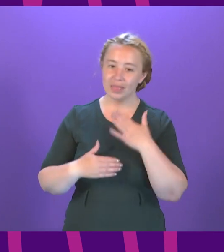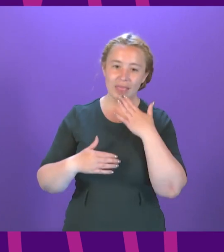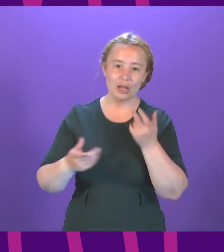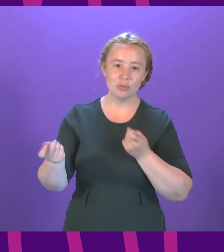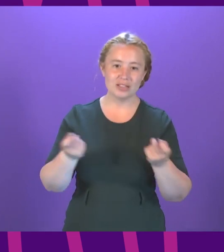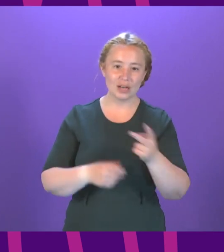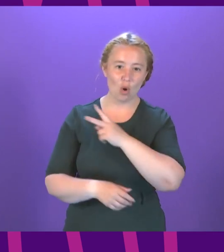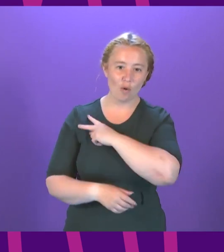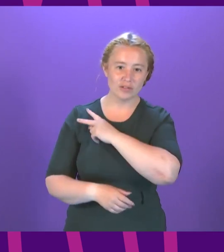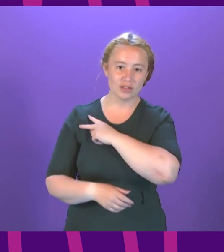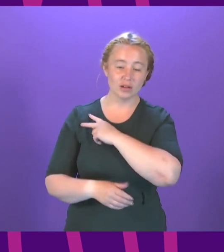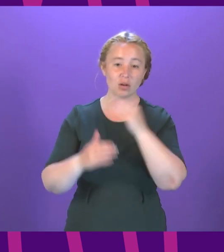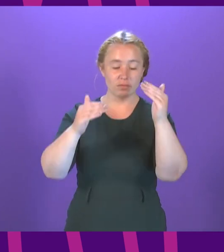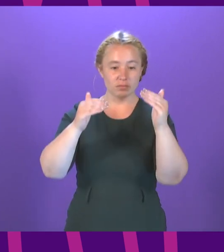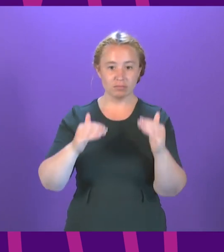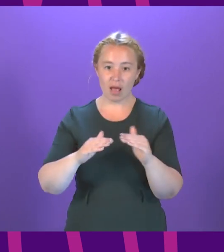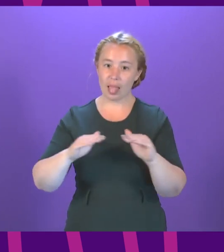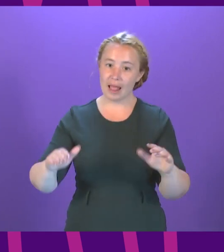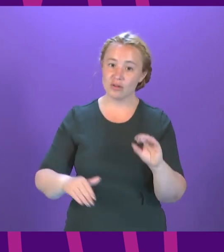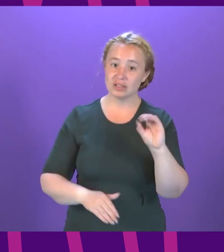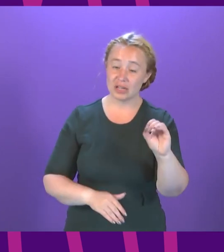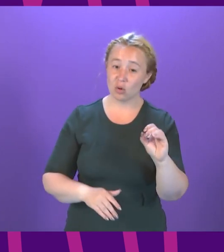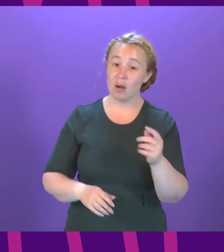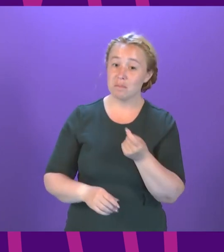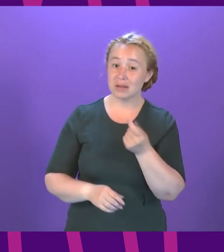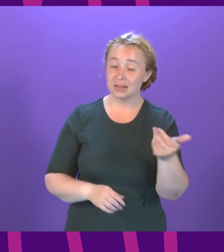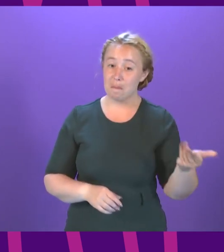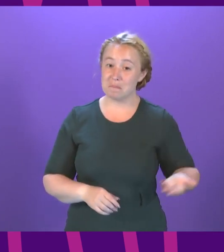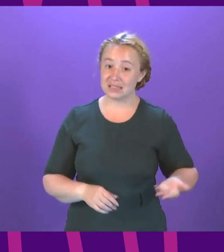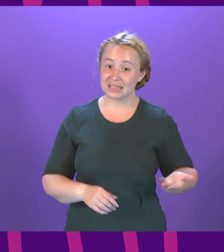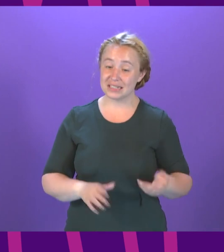Even with a move to level 0, some businesses’ restrictions will remain in place. It is